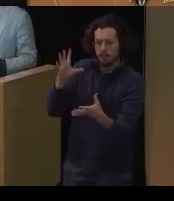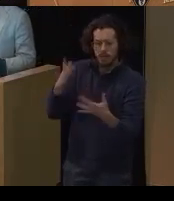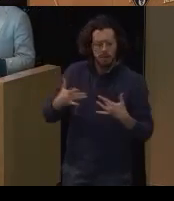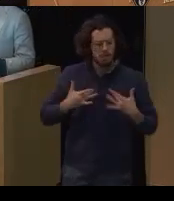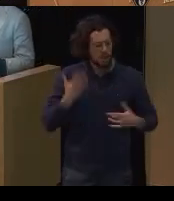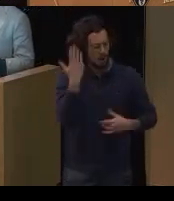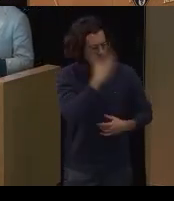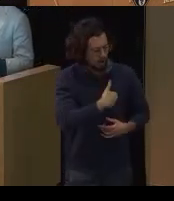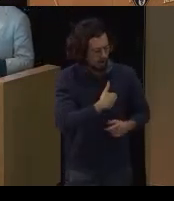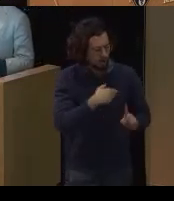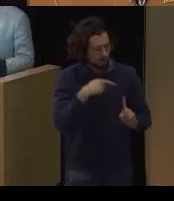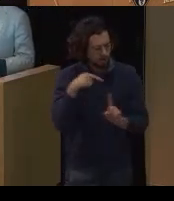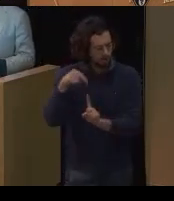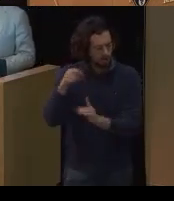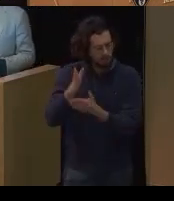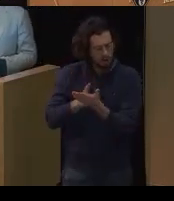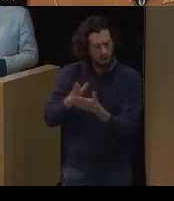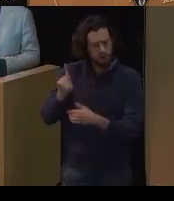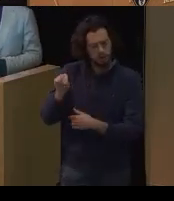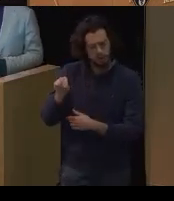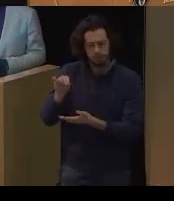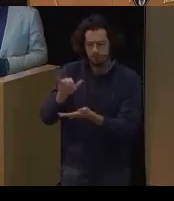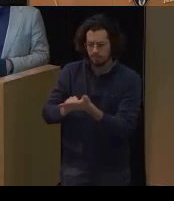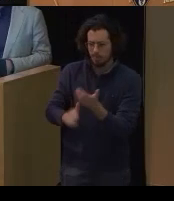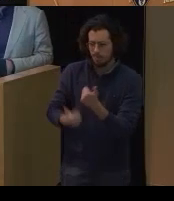poorly understood aspects of the disorder that also might be one of the most consequential